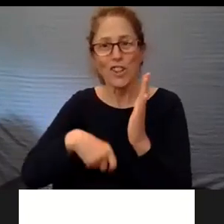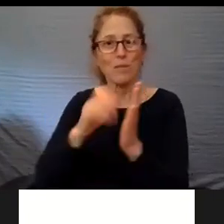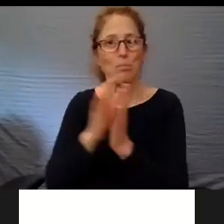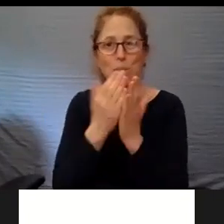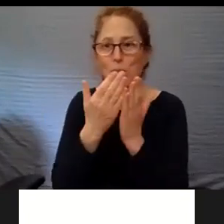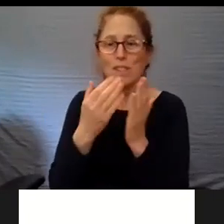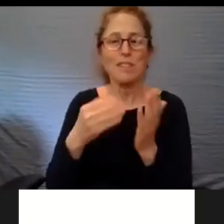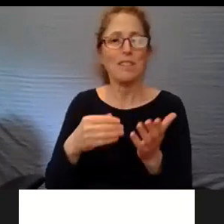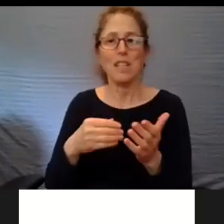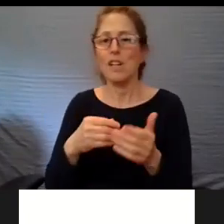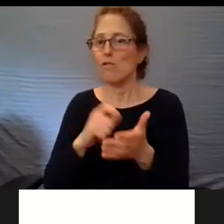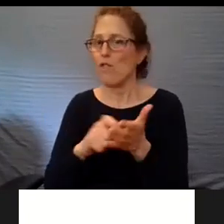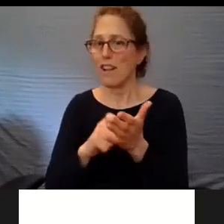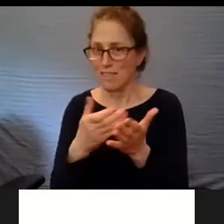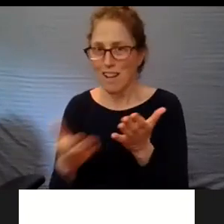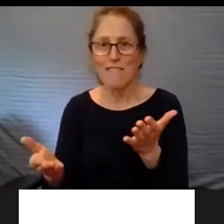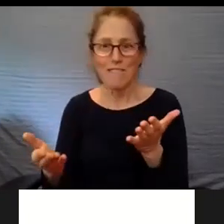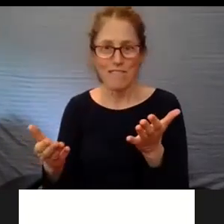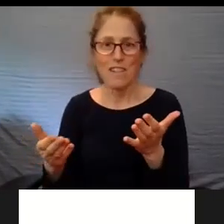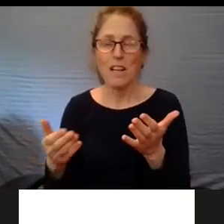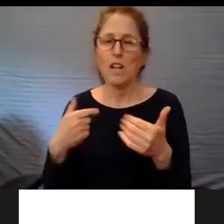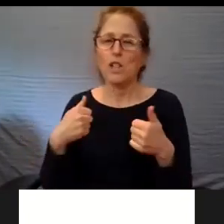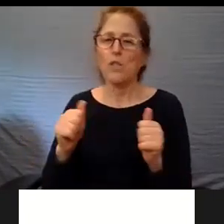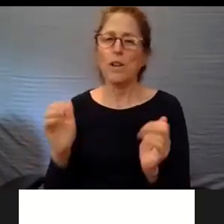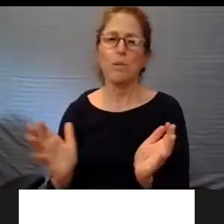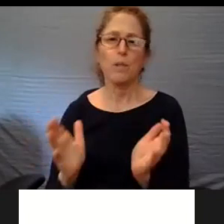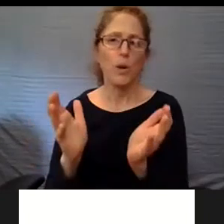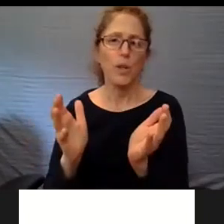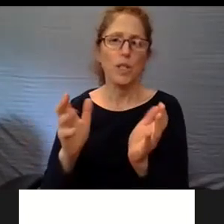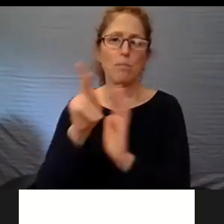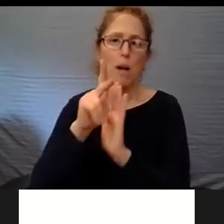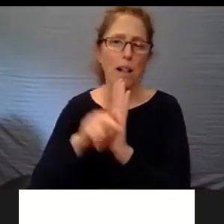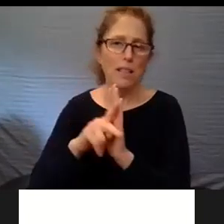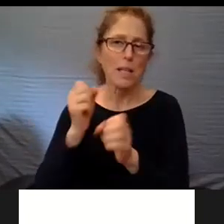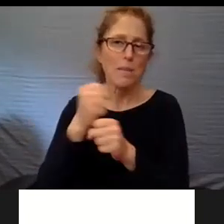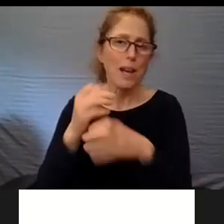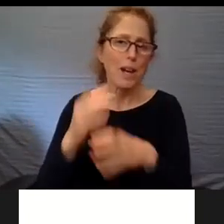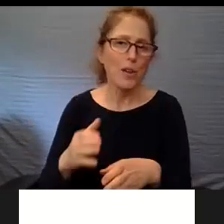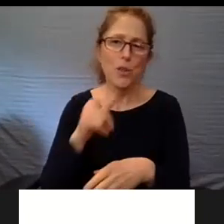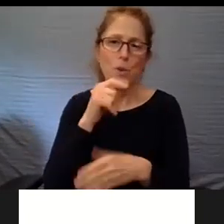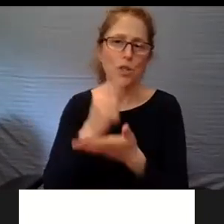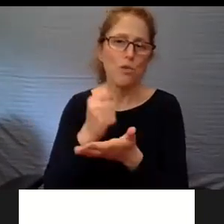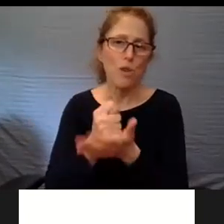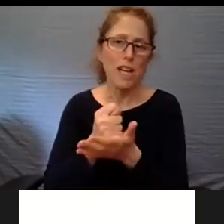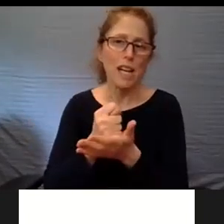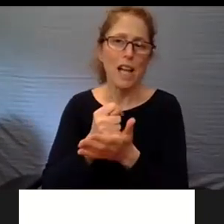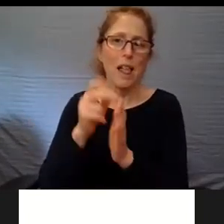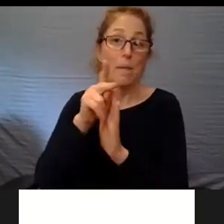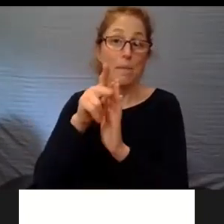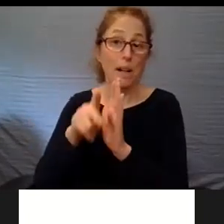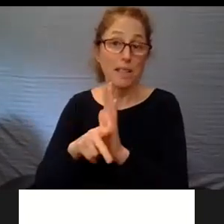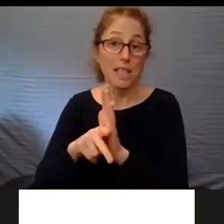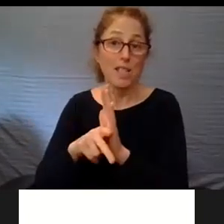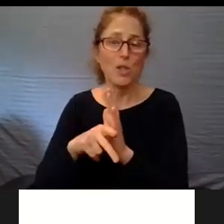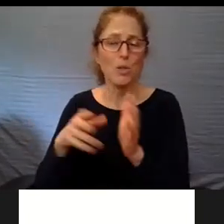Try to encourage policymakers that are creating these policies to create a dialogue